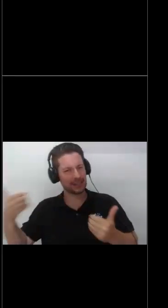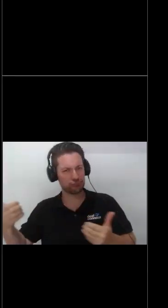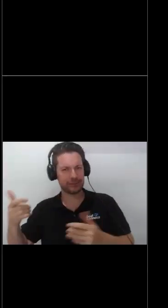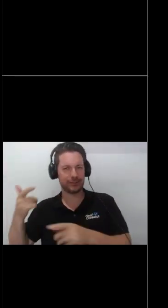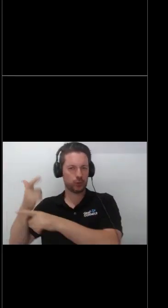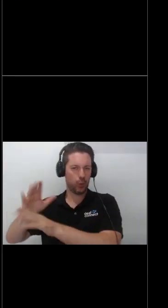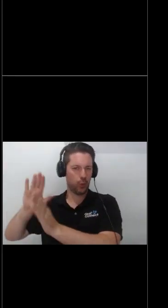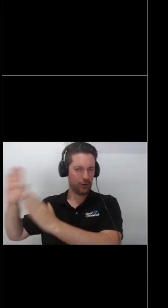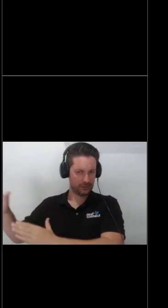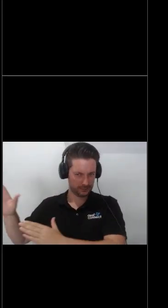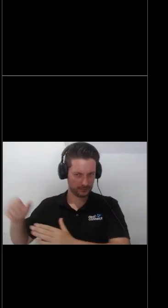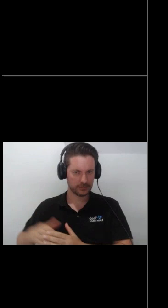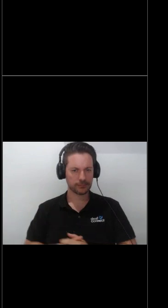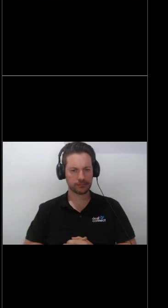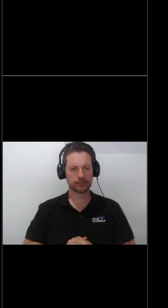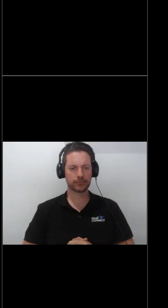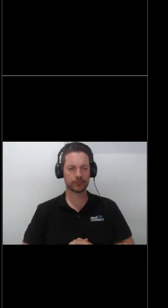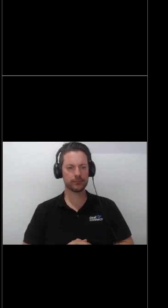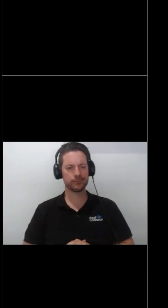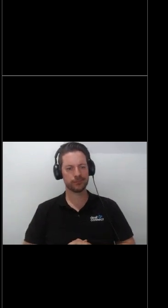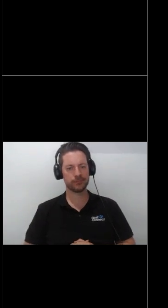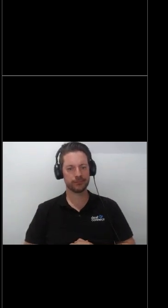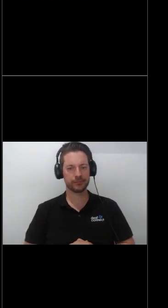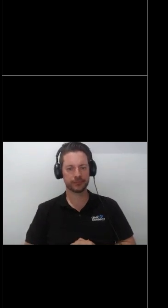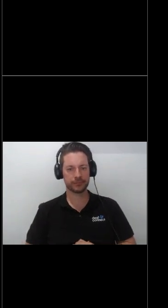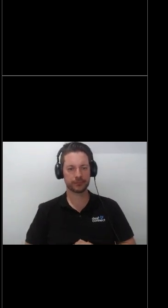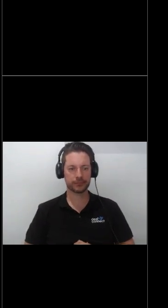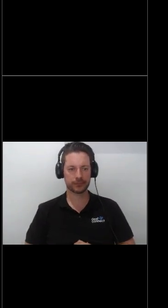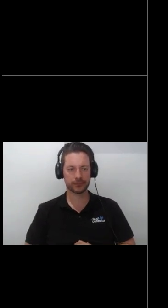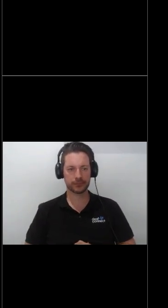So the mental health court, as I said, consider